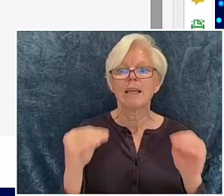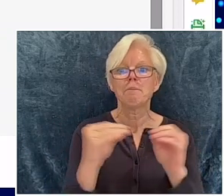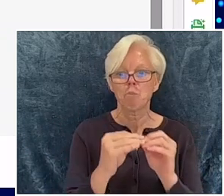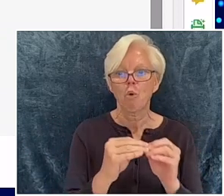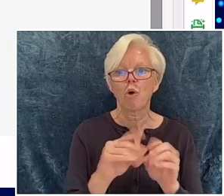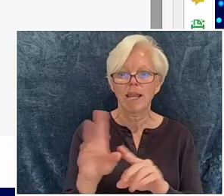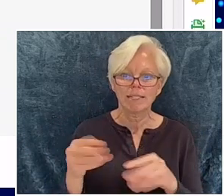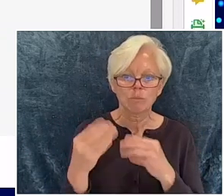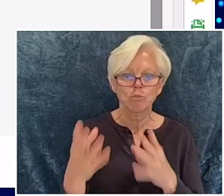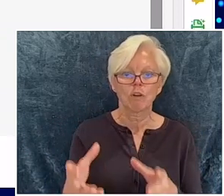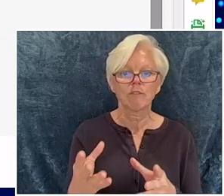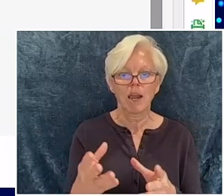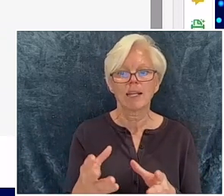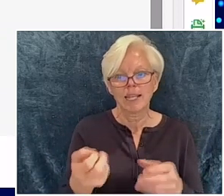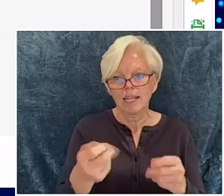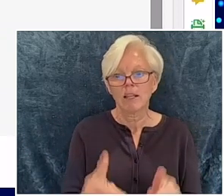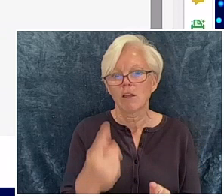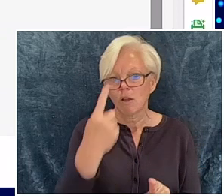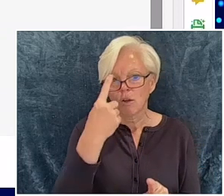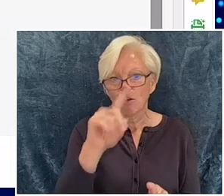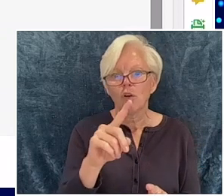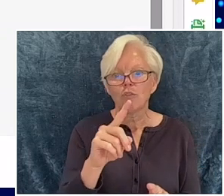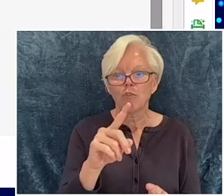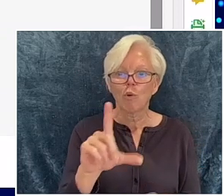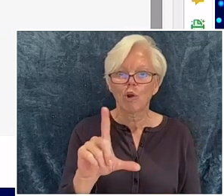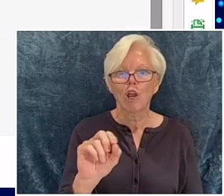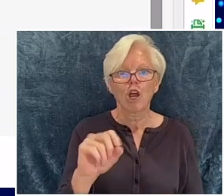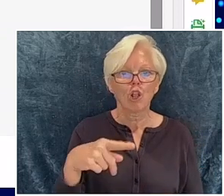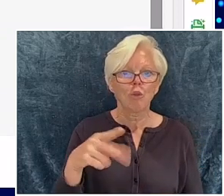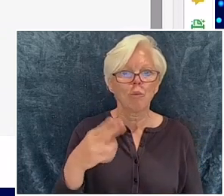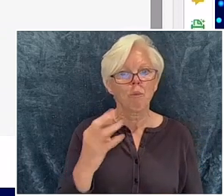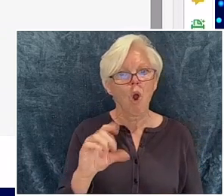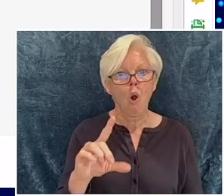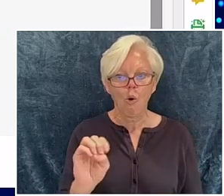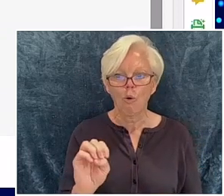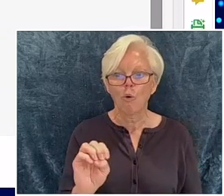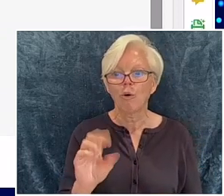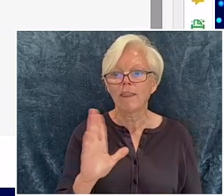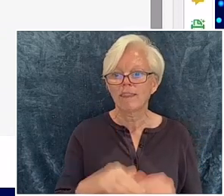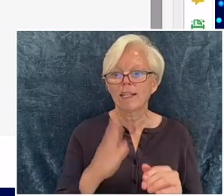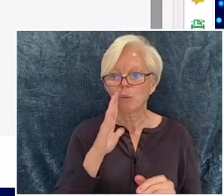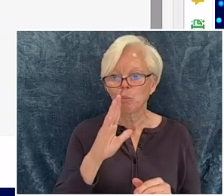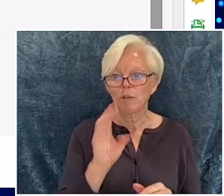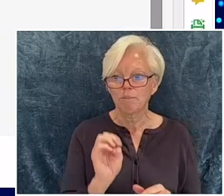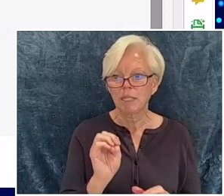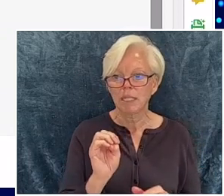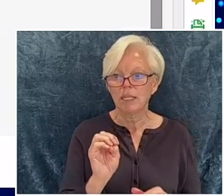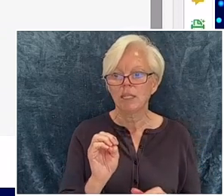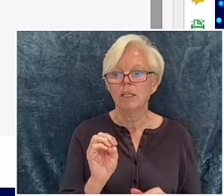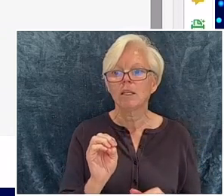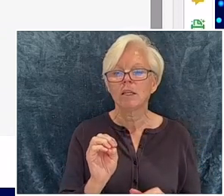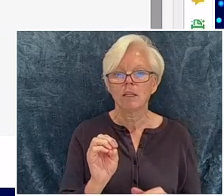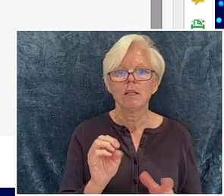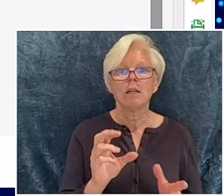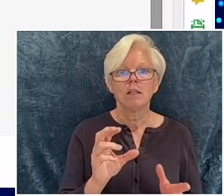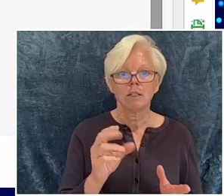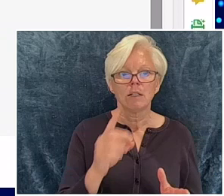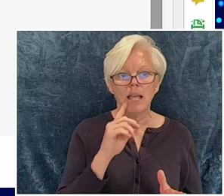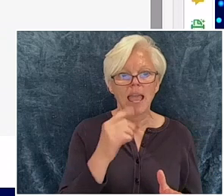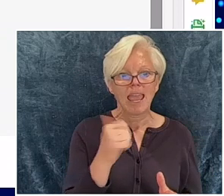opportunity for a loophole than it would be addressing any real concerns.